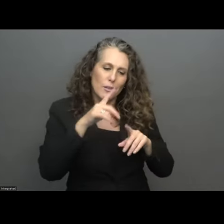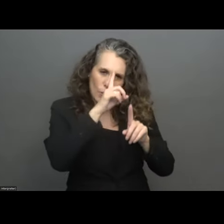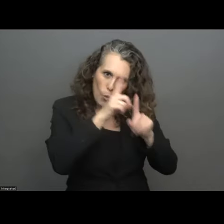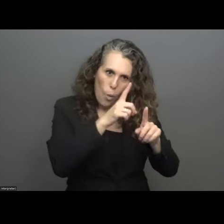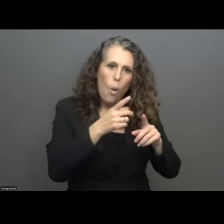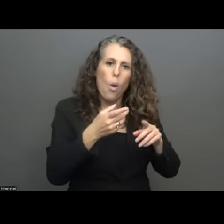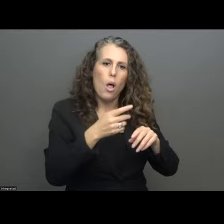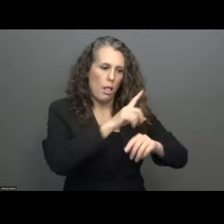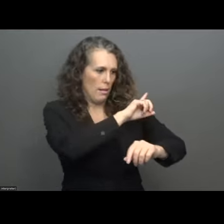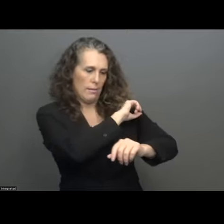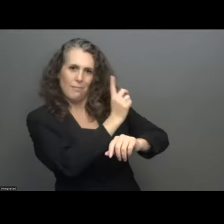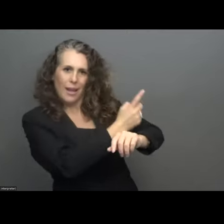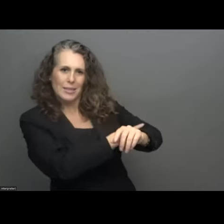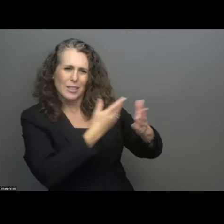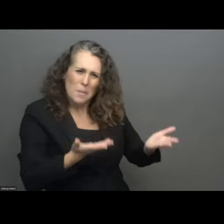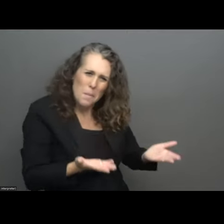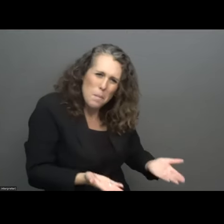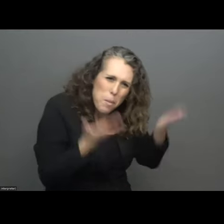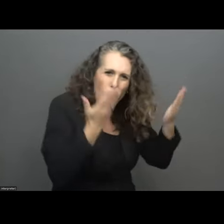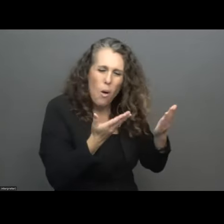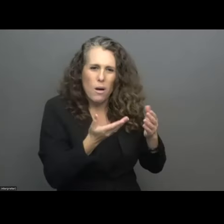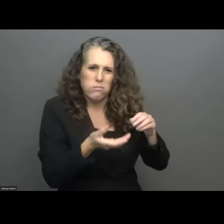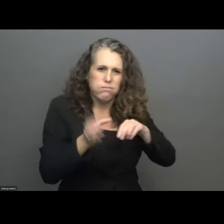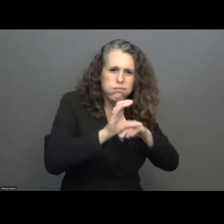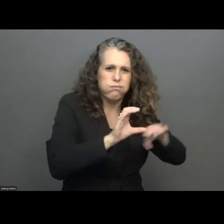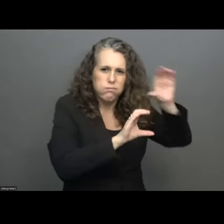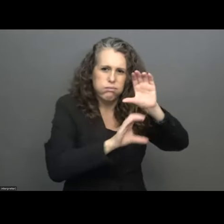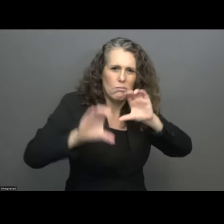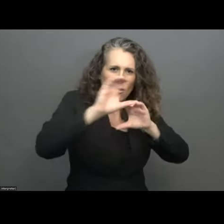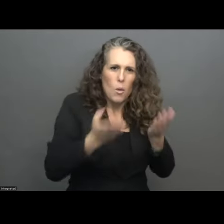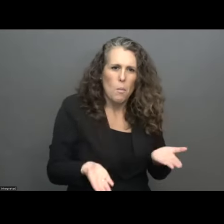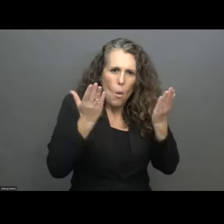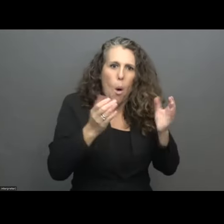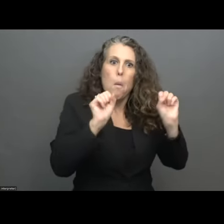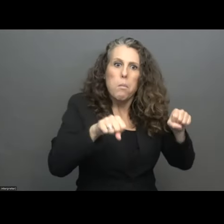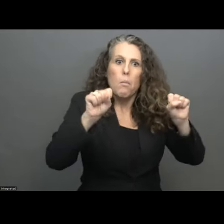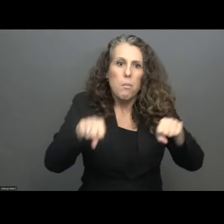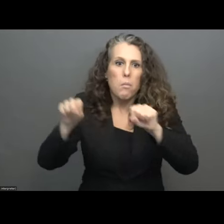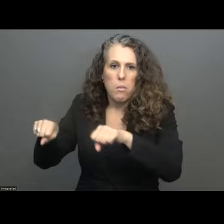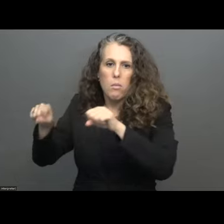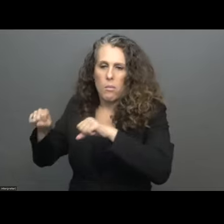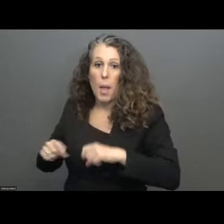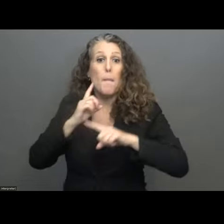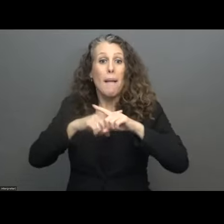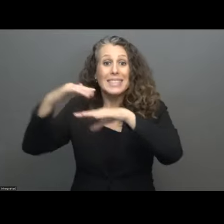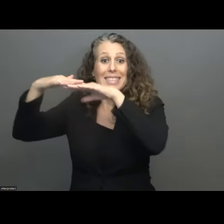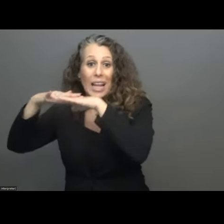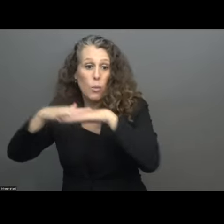your farm, they are medically the neon yellow or tourism national or the last July